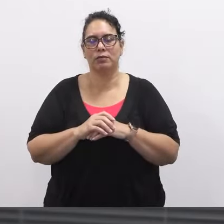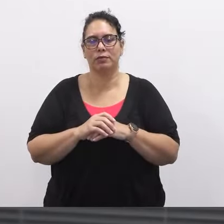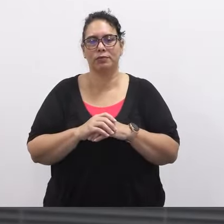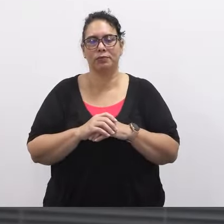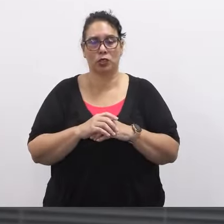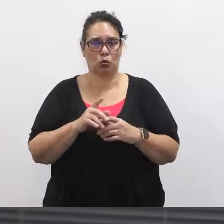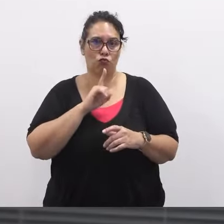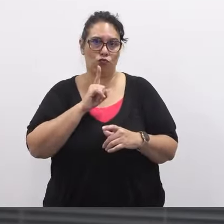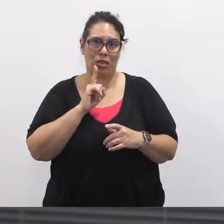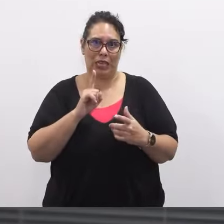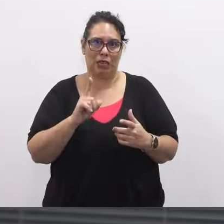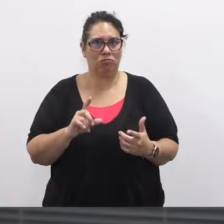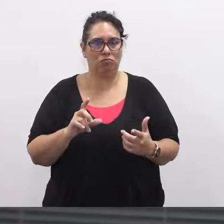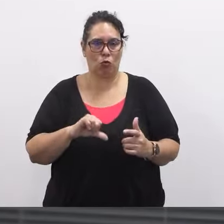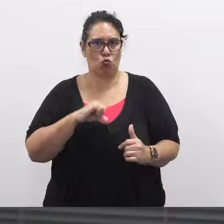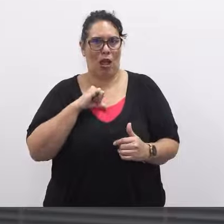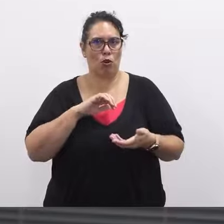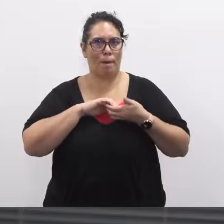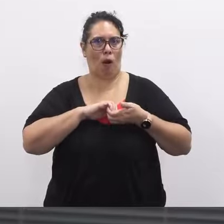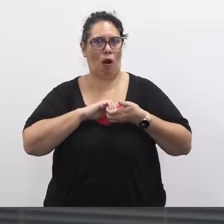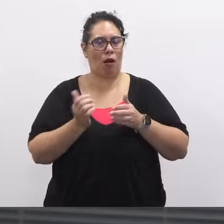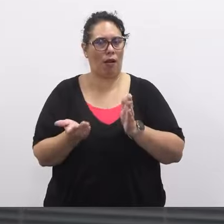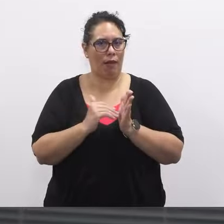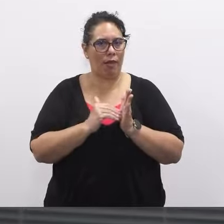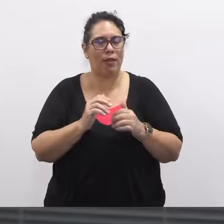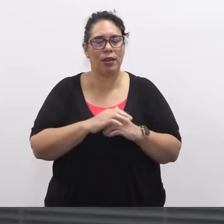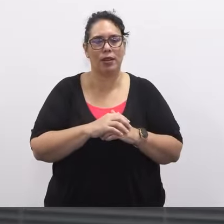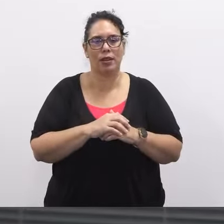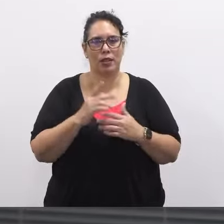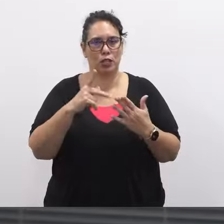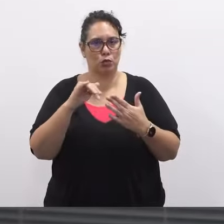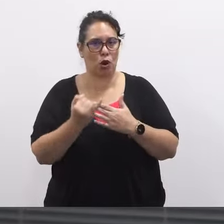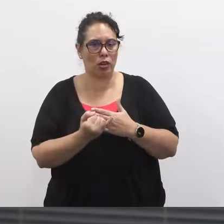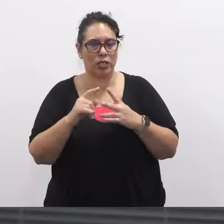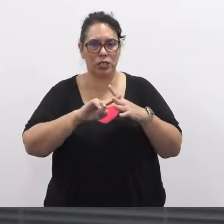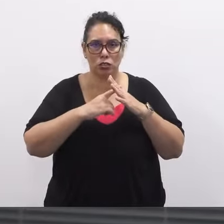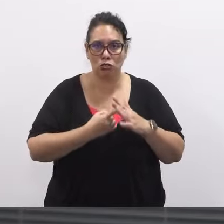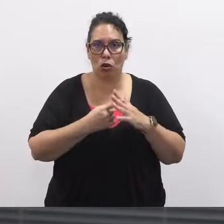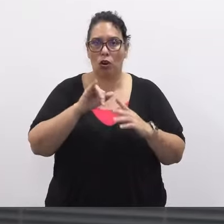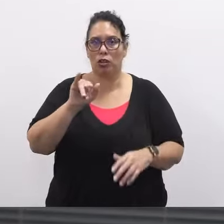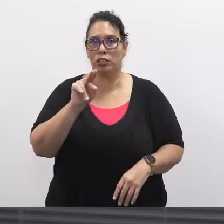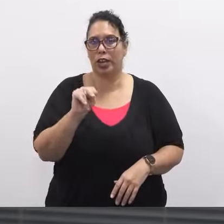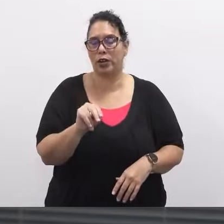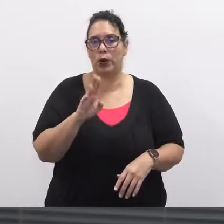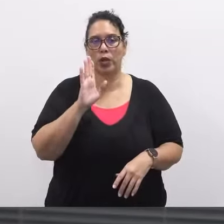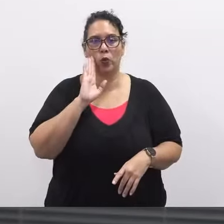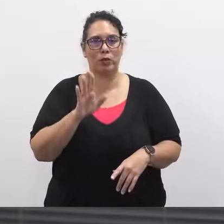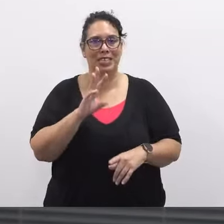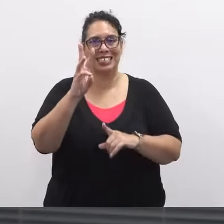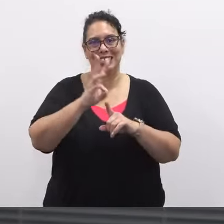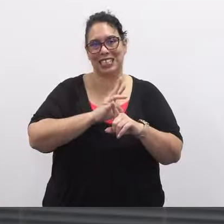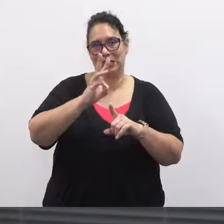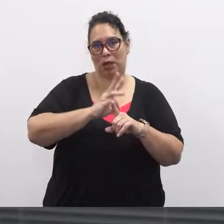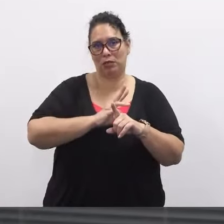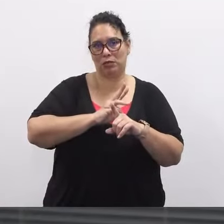So we're really proud to partner with them again. And this project is slated to start in January and will be roughly a six-month duration.